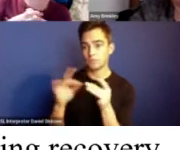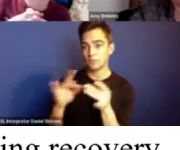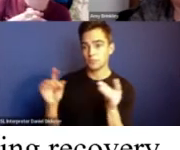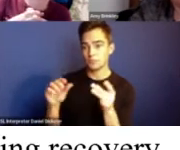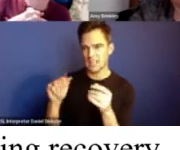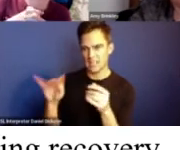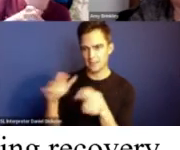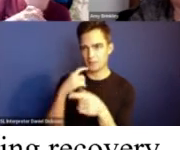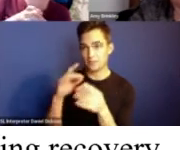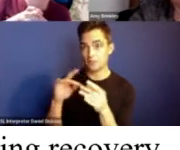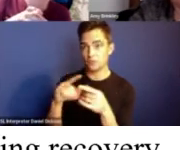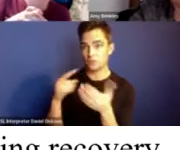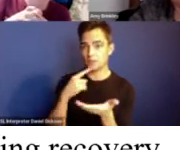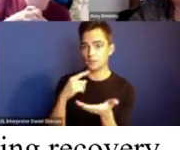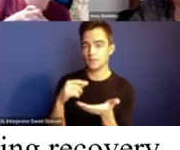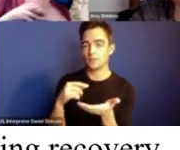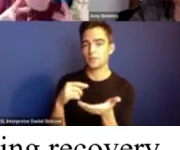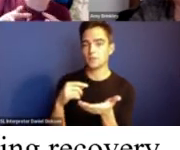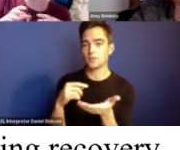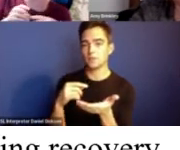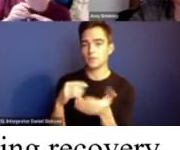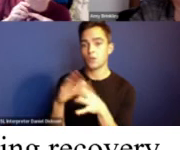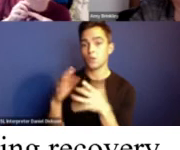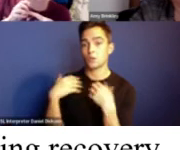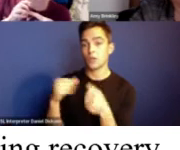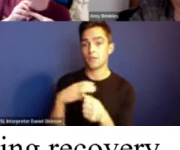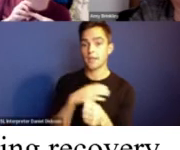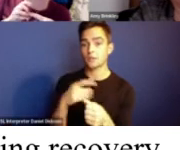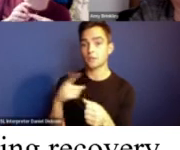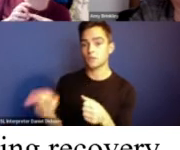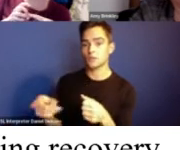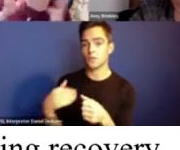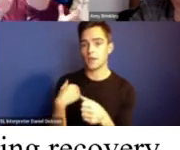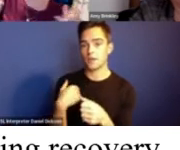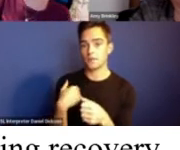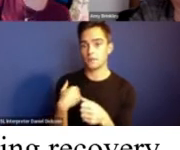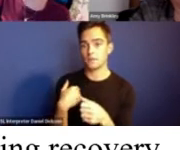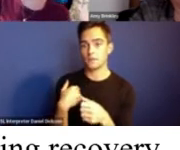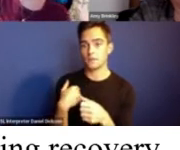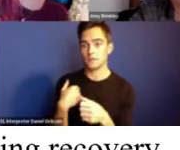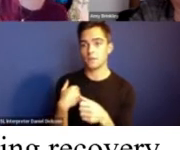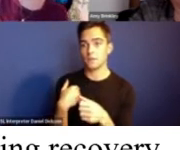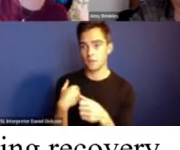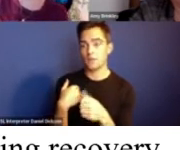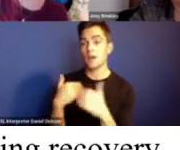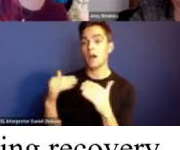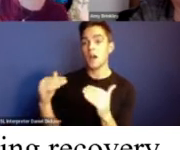I'm on the the recovery Council there's there's current maybe underrepresentation for folks